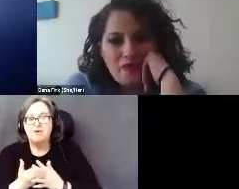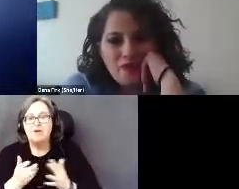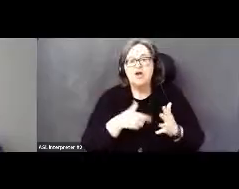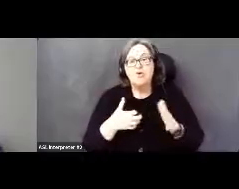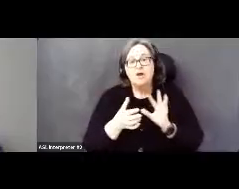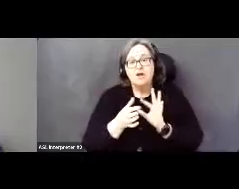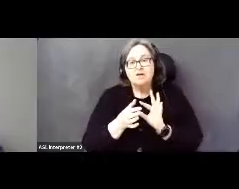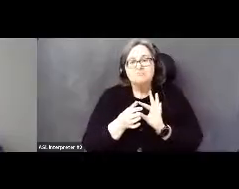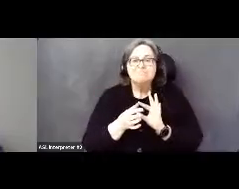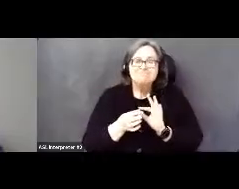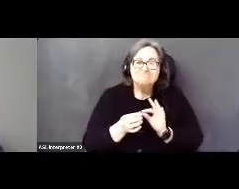some of the appreciation coming into